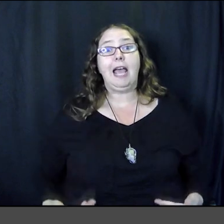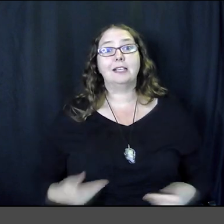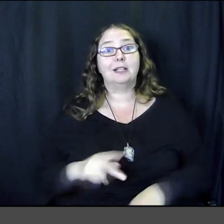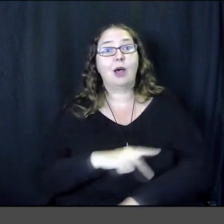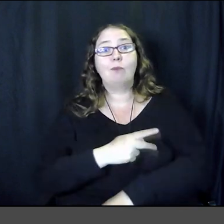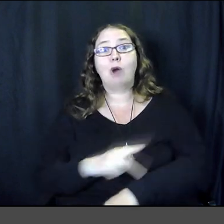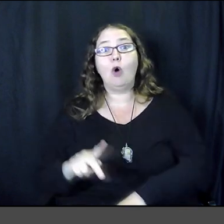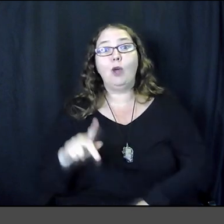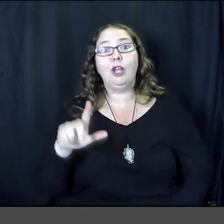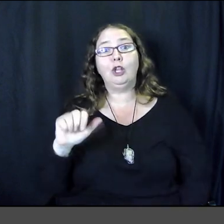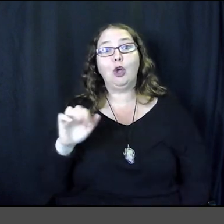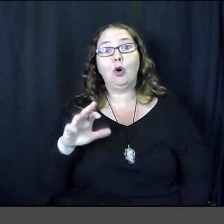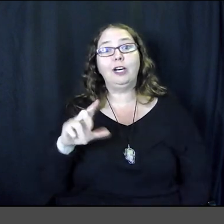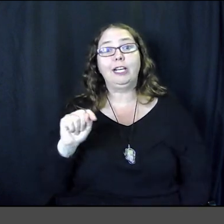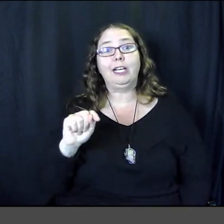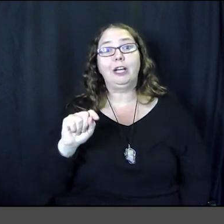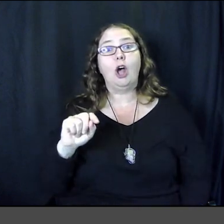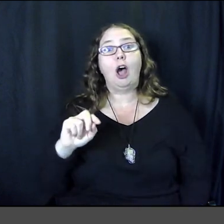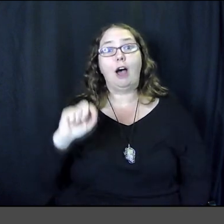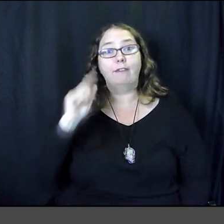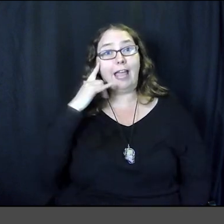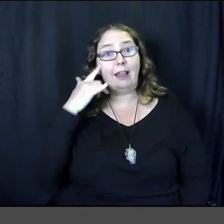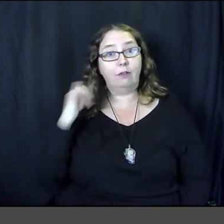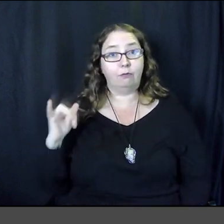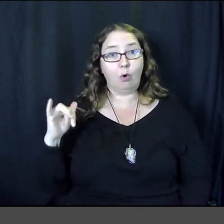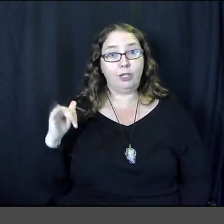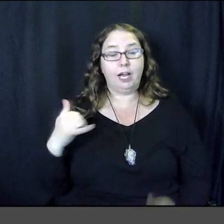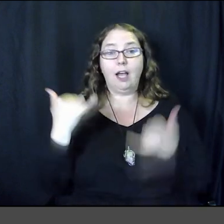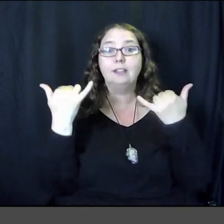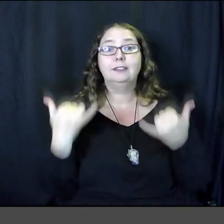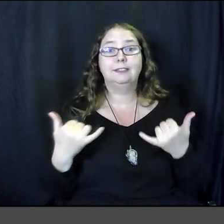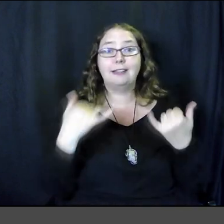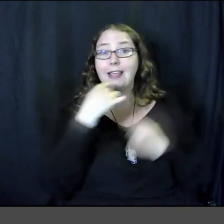NOW I AM ANNOUNCING THAT DOLORES HUERTA IS THE POET